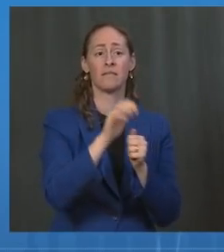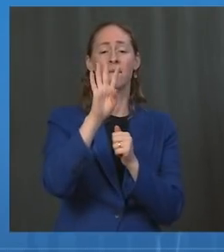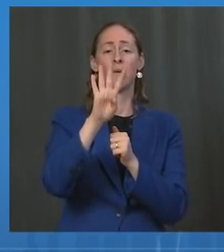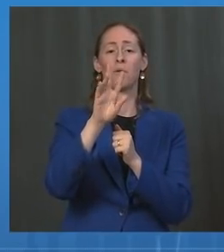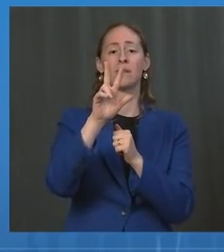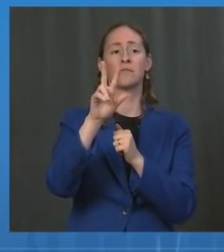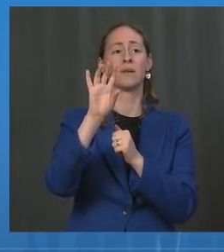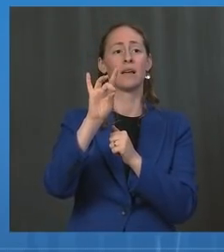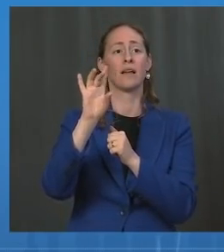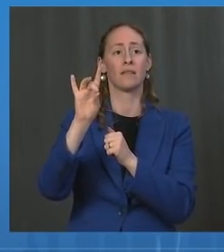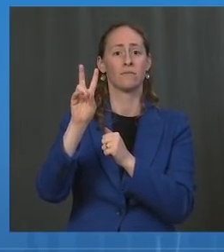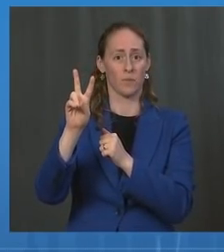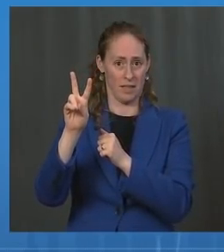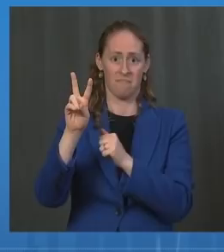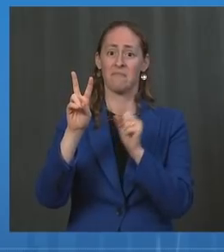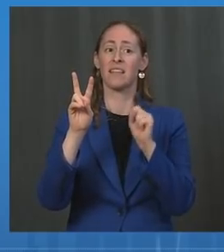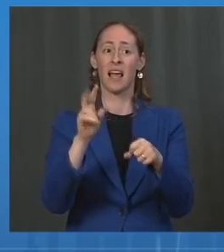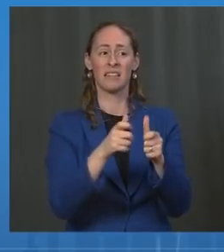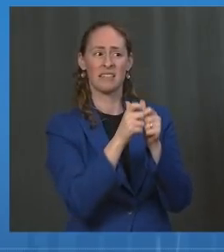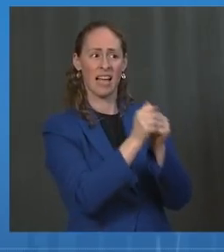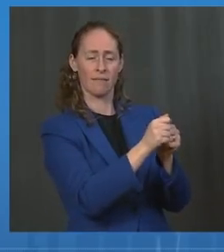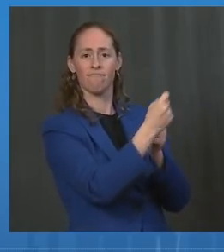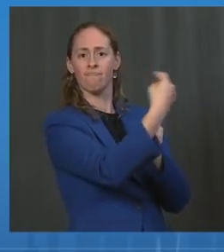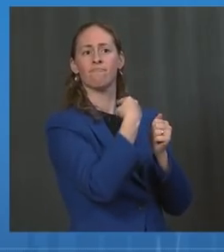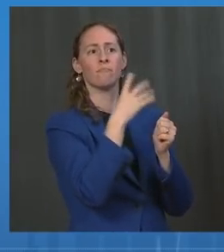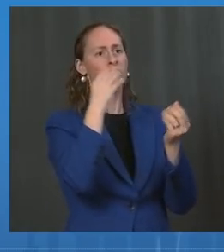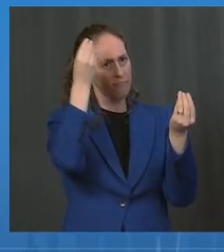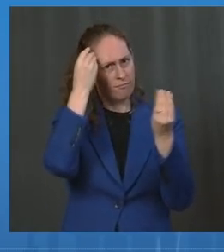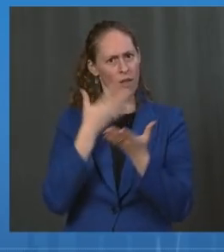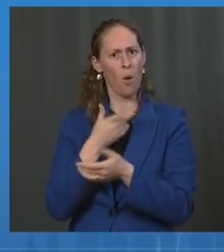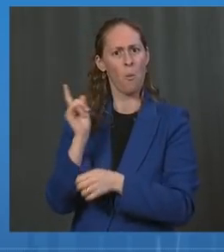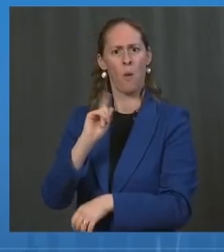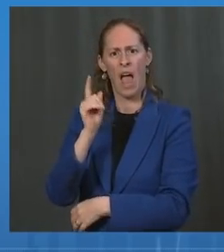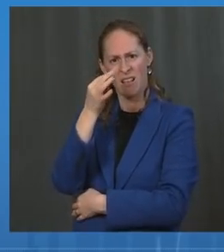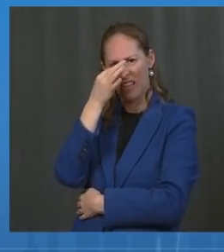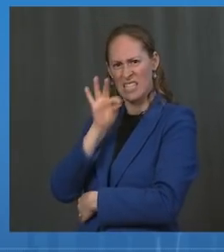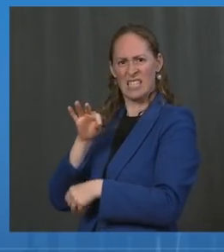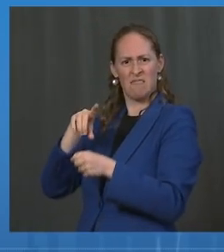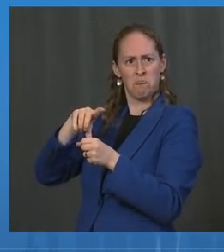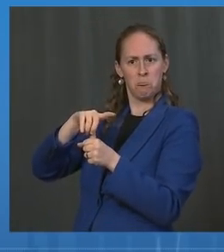And please, please go get vaccinated today. With that, over to Dr. Walensky.